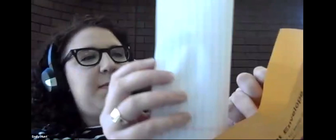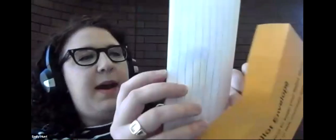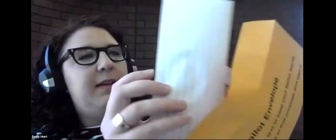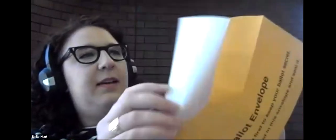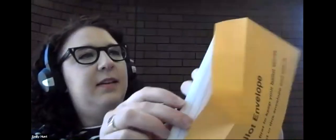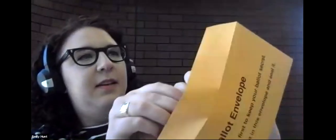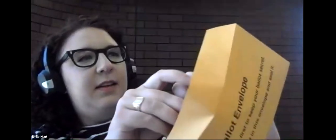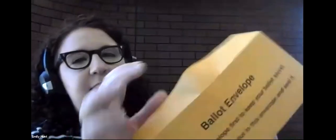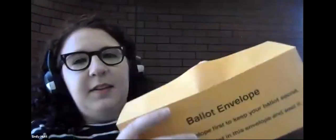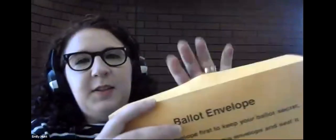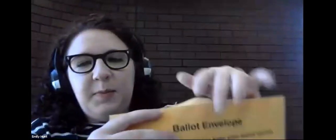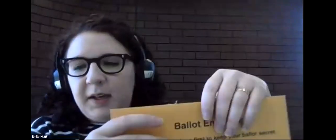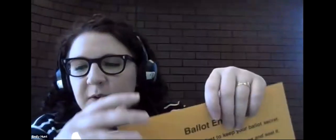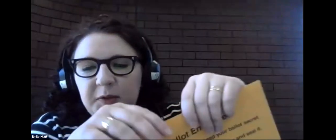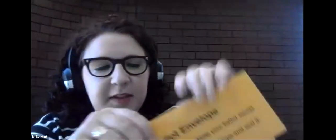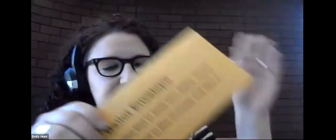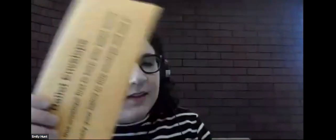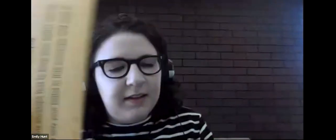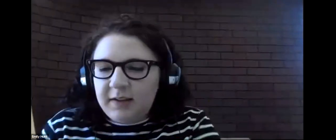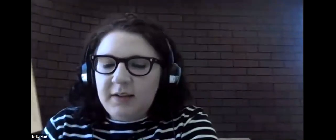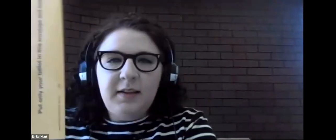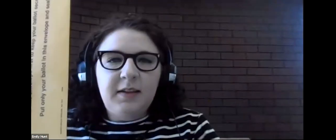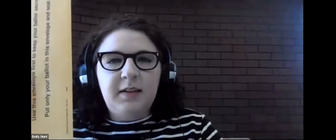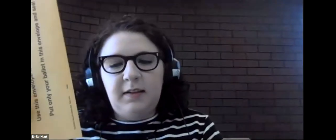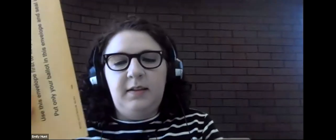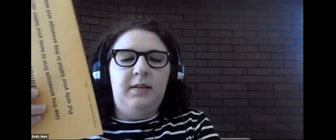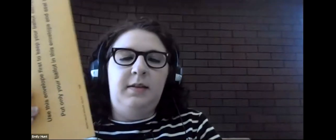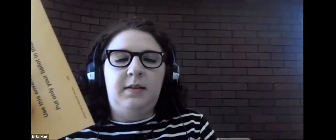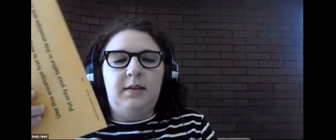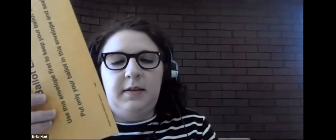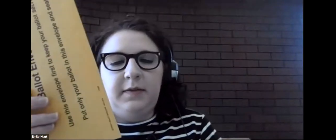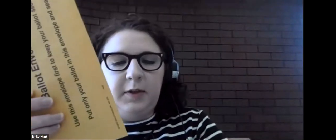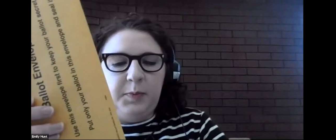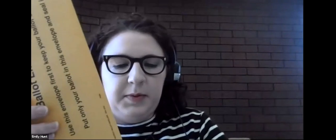my ballot into my gold envelope.